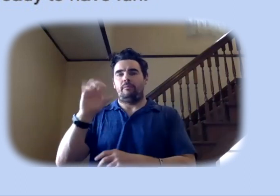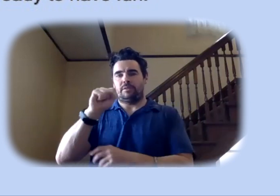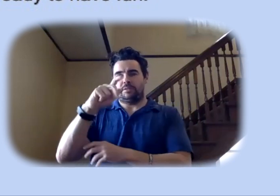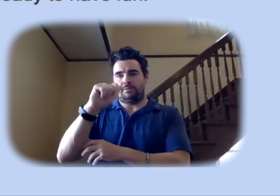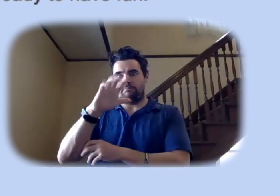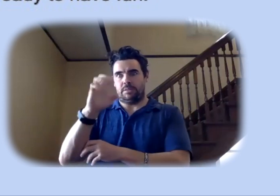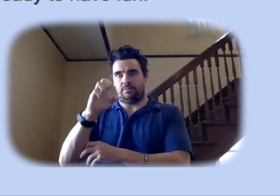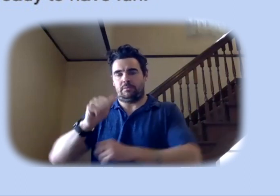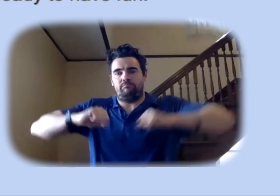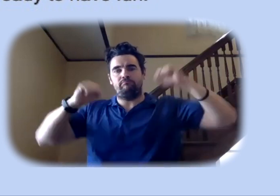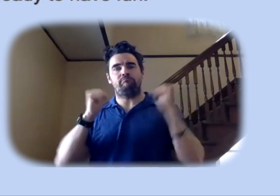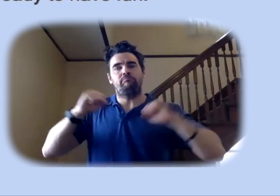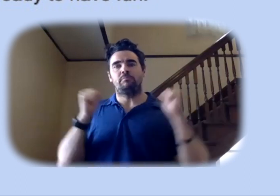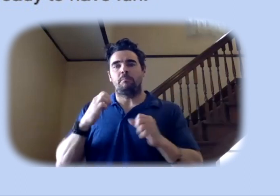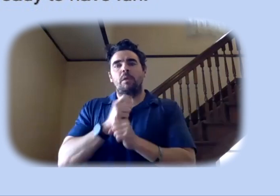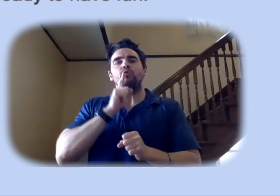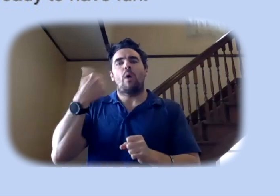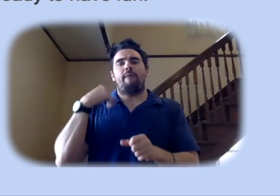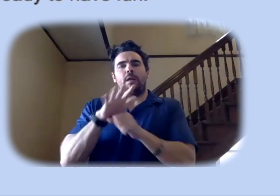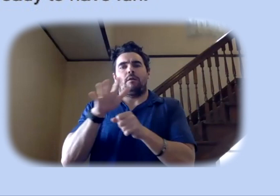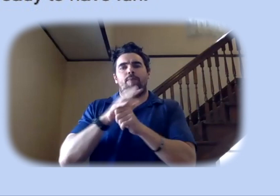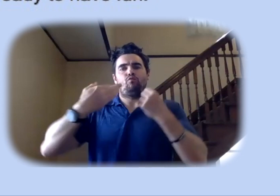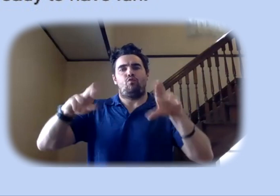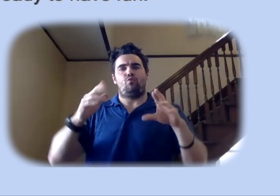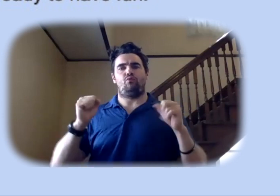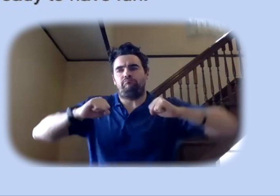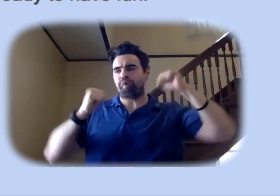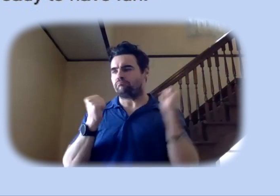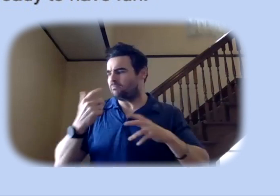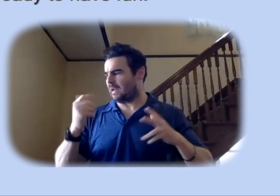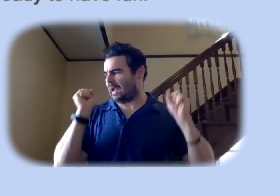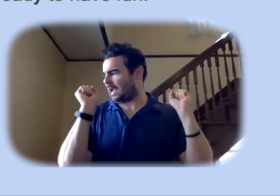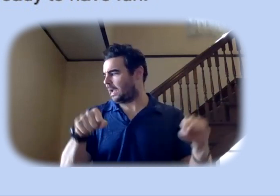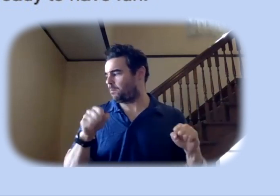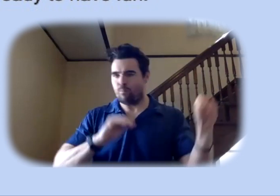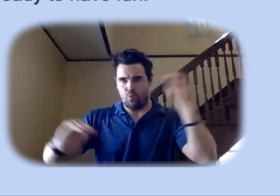thing is find a place where you have good space. You want to have enough room to move around.